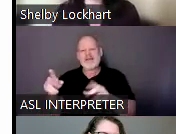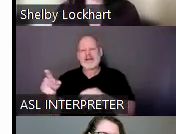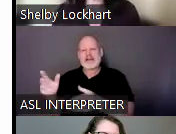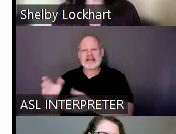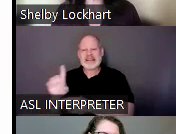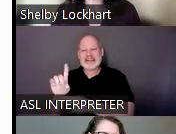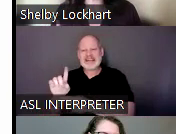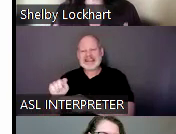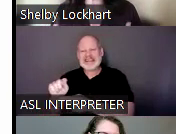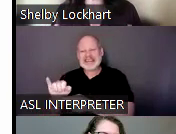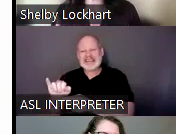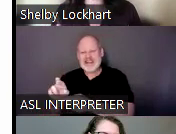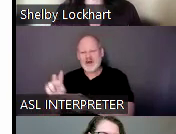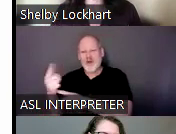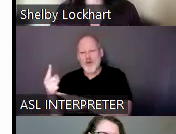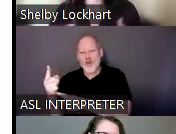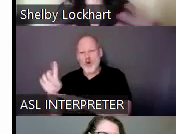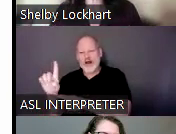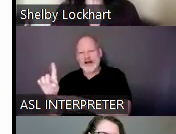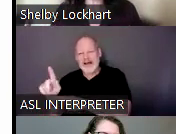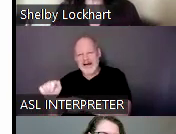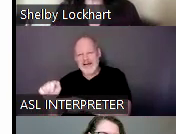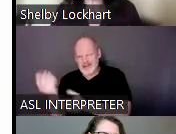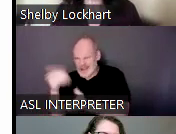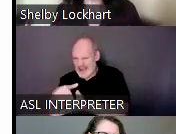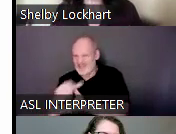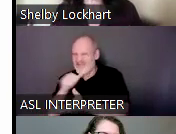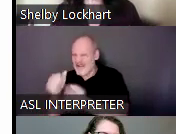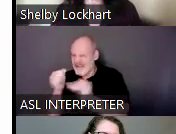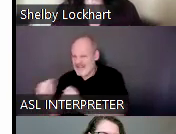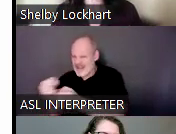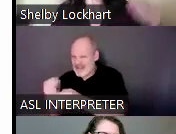individual student names but rather where do we see hotspots in our building? Where